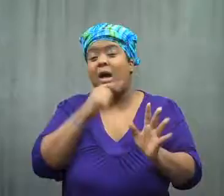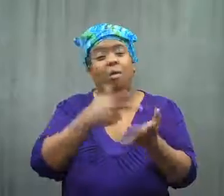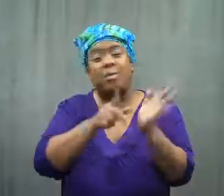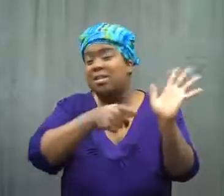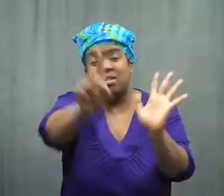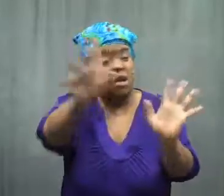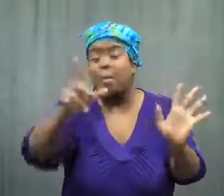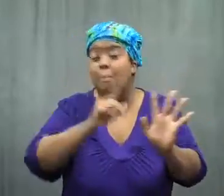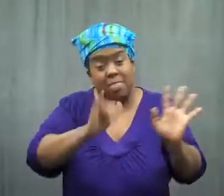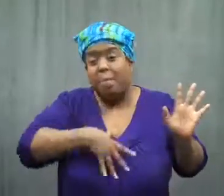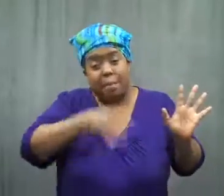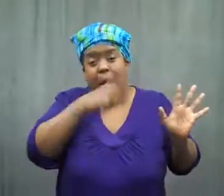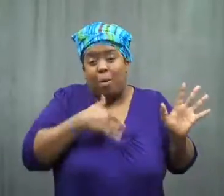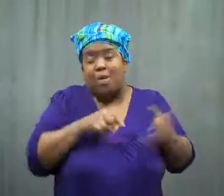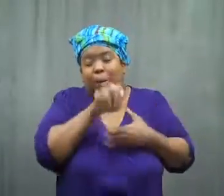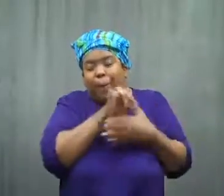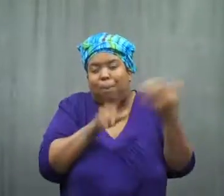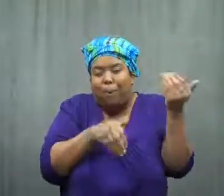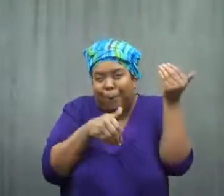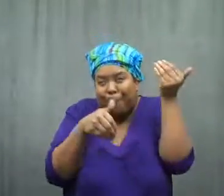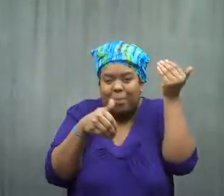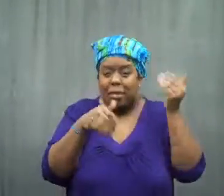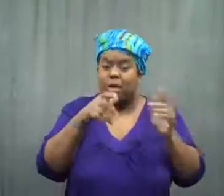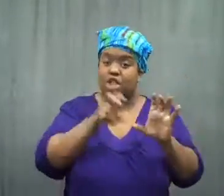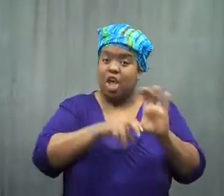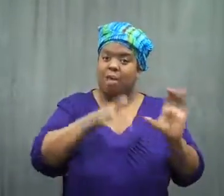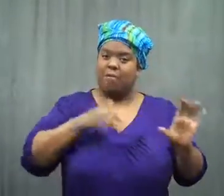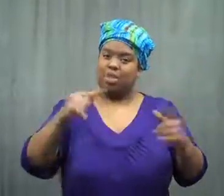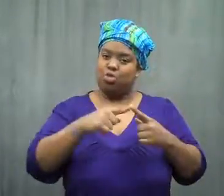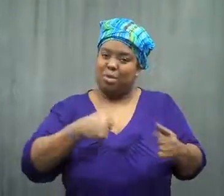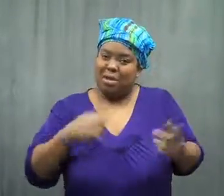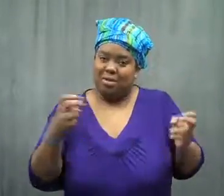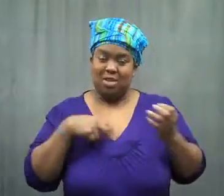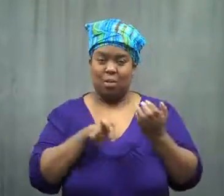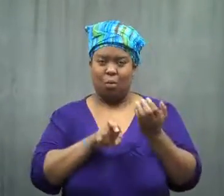I'm don't mean to be insulting but that's how this chair feels to me.